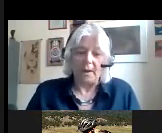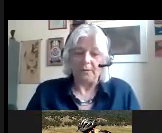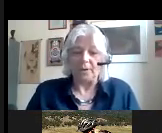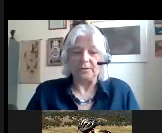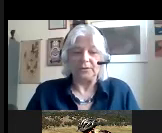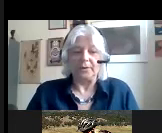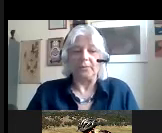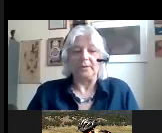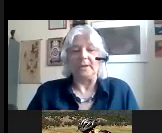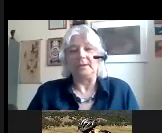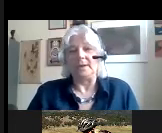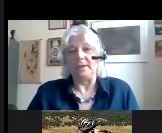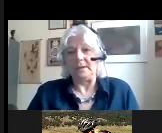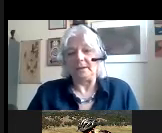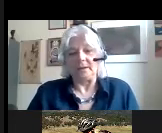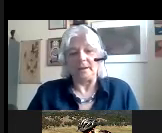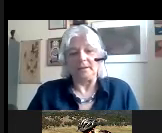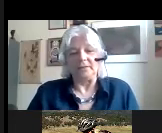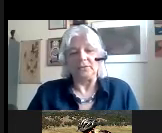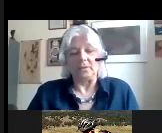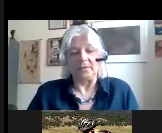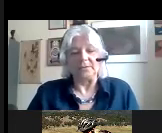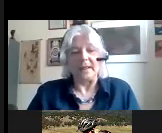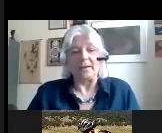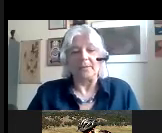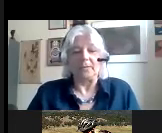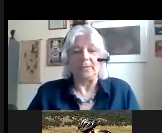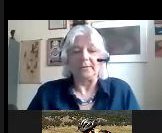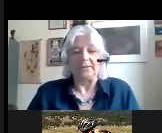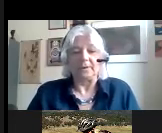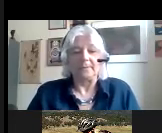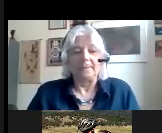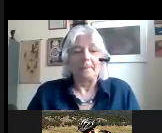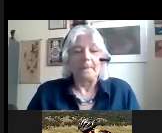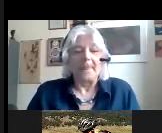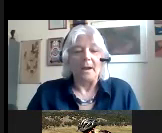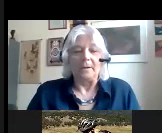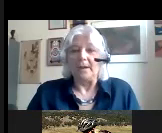twice as frequently than any individual that's black with a criminal history.